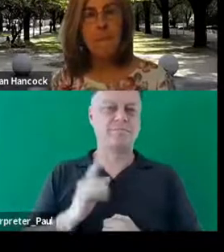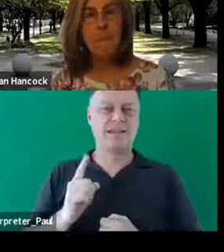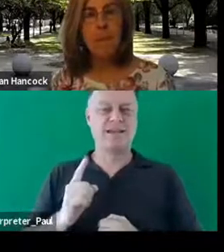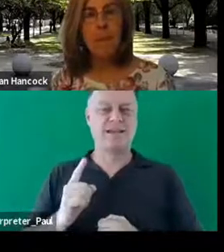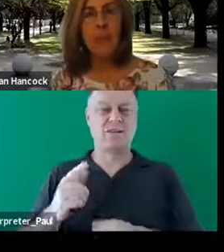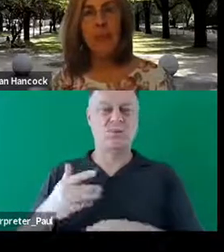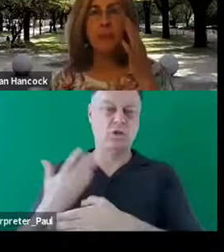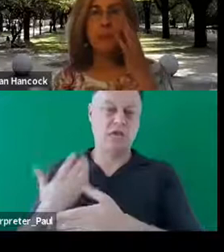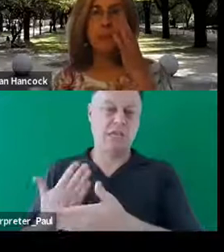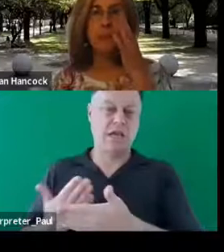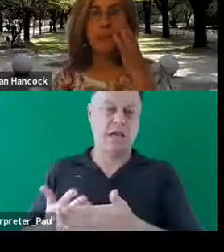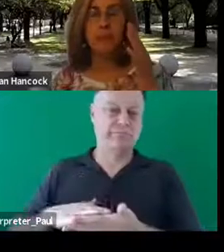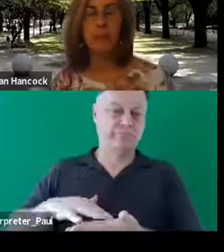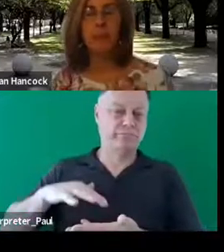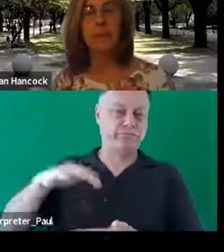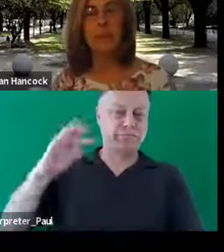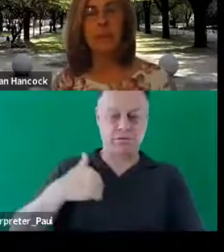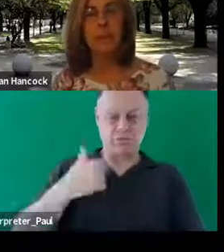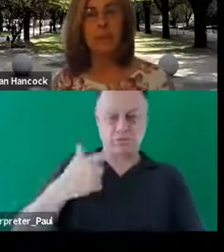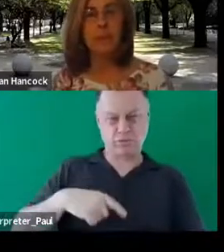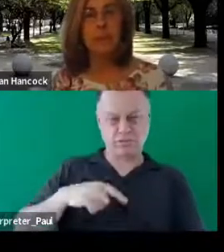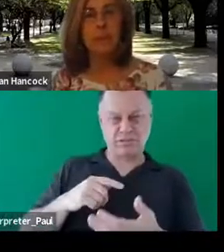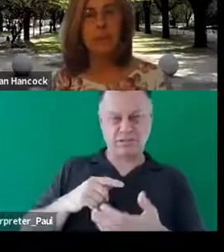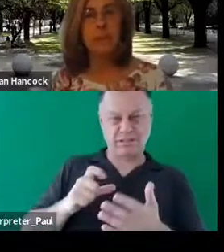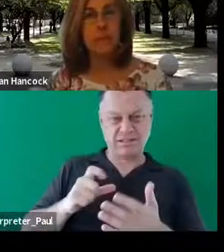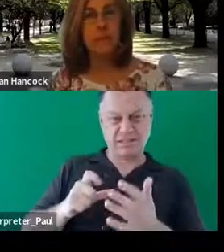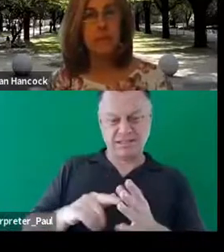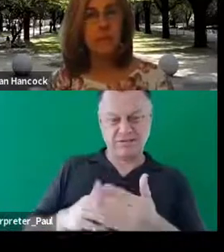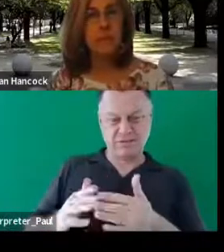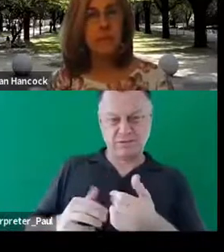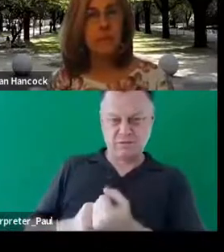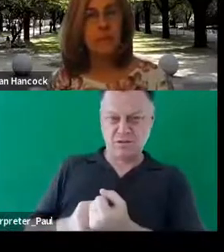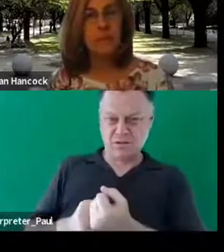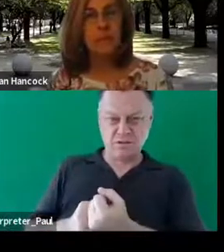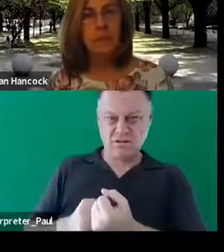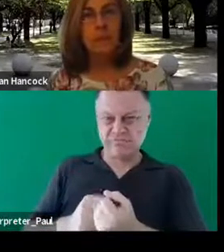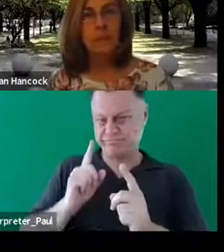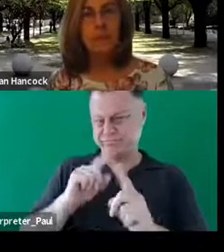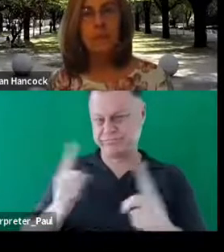the capacity to provide the level of support that was needed. So we were looking for other ways to,